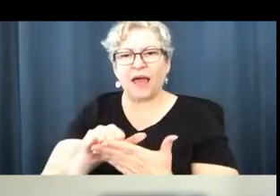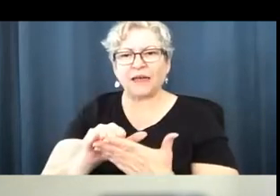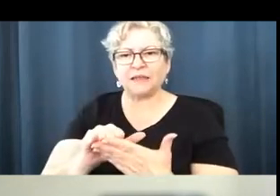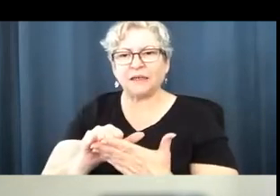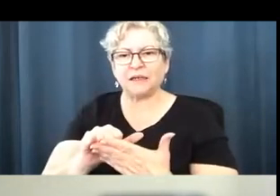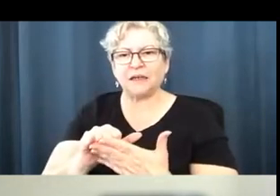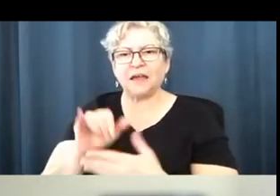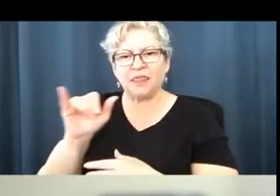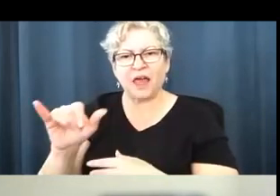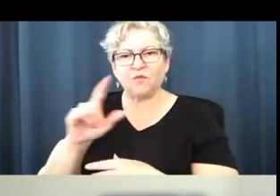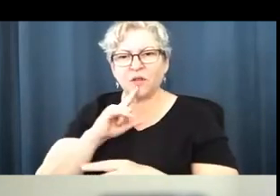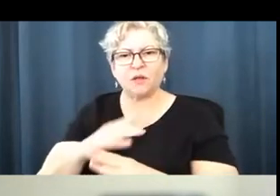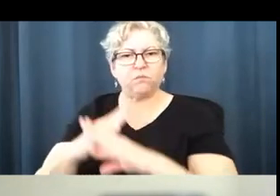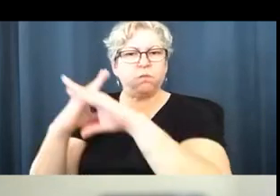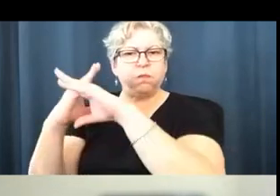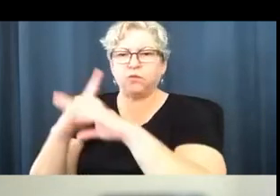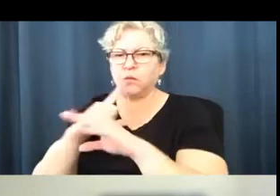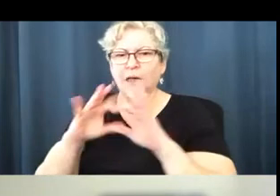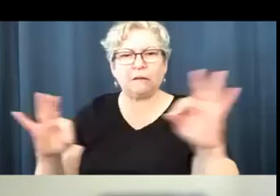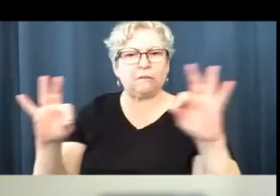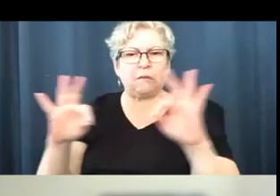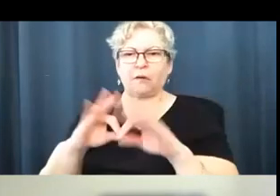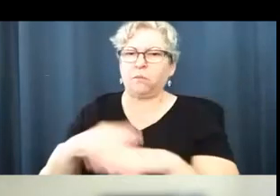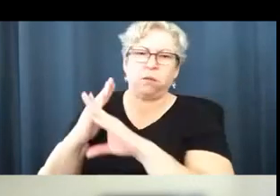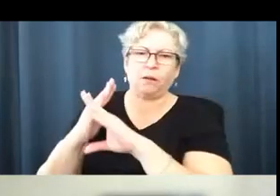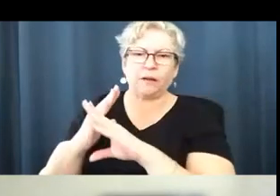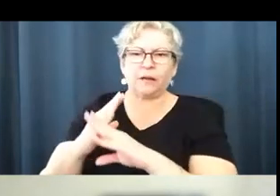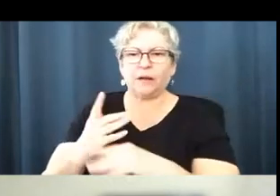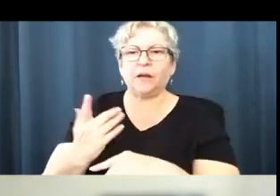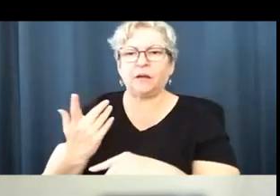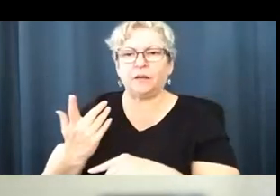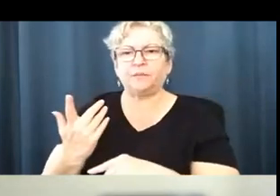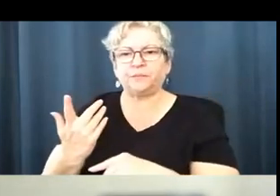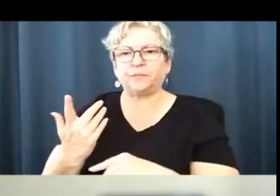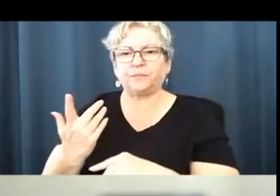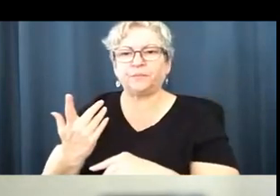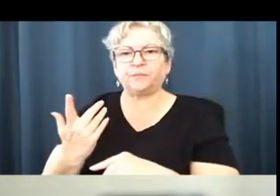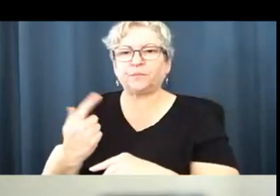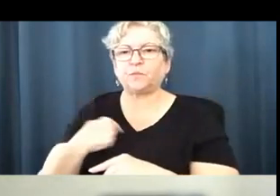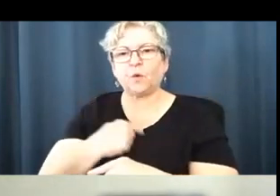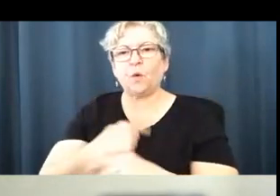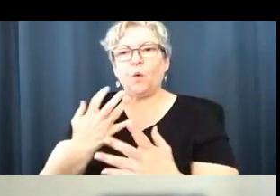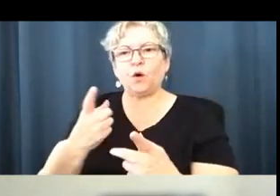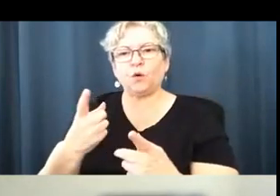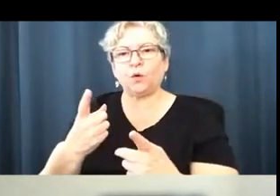And that's such a blocker, that's a critical blocker at the beginning and you'll never get anybody there. We want you to tell them about the report cards